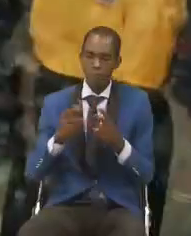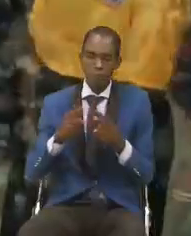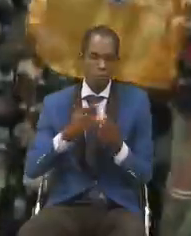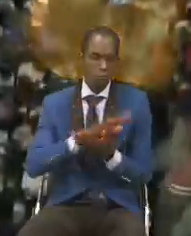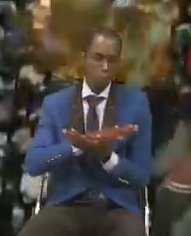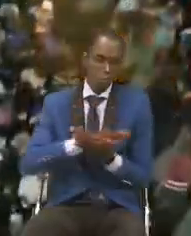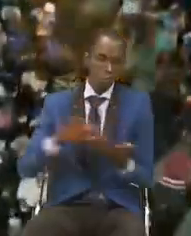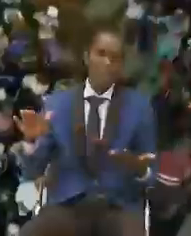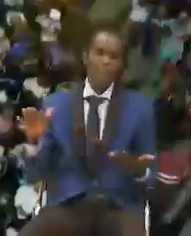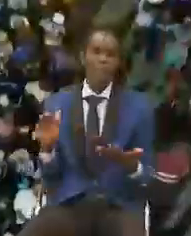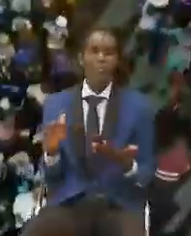complete everything fully